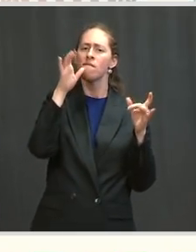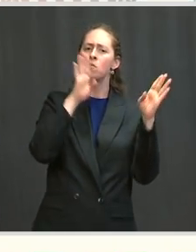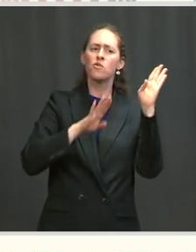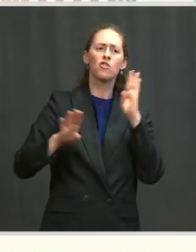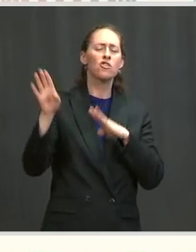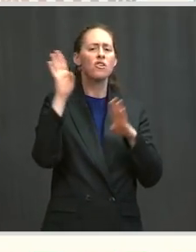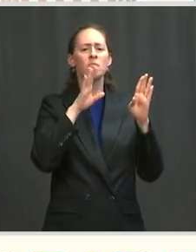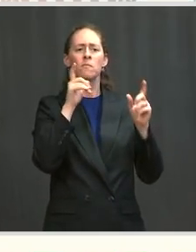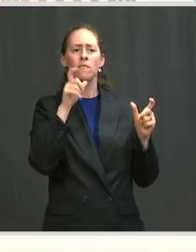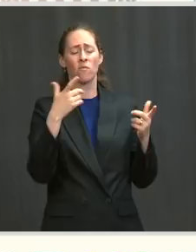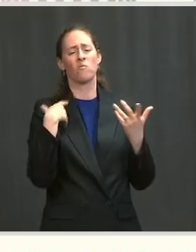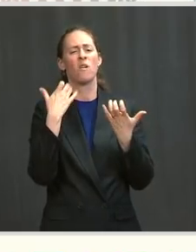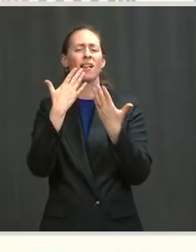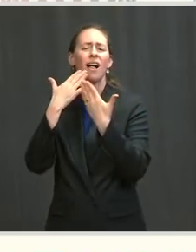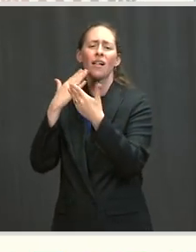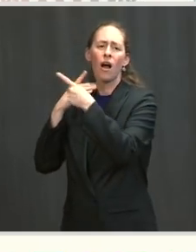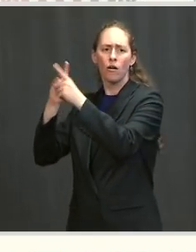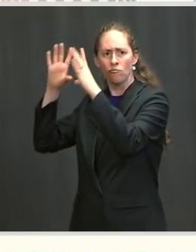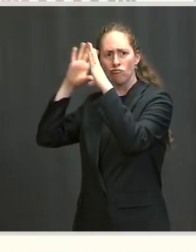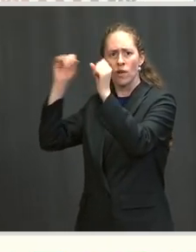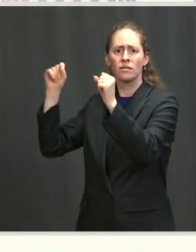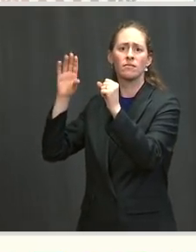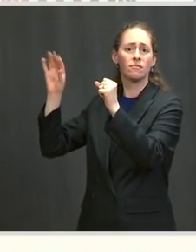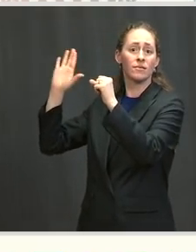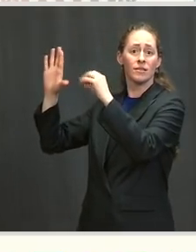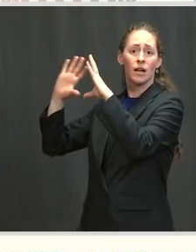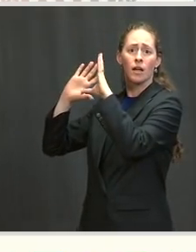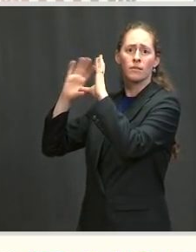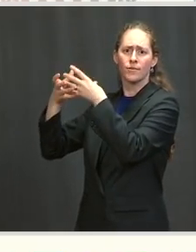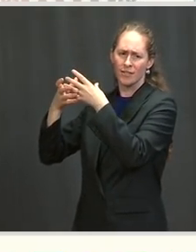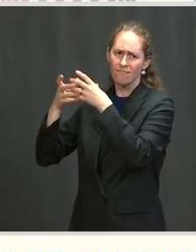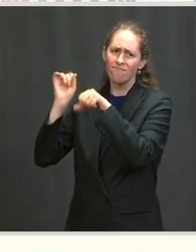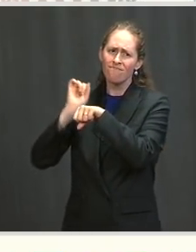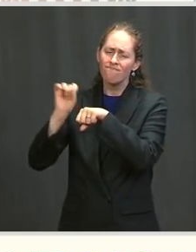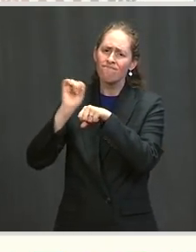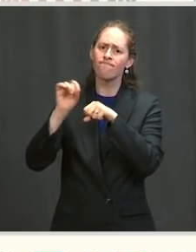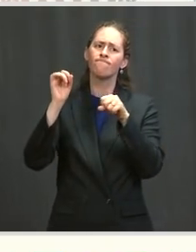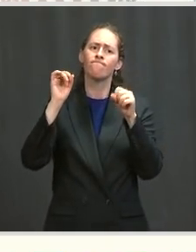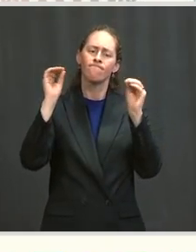for the protections his administration has put in place for LGBTQ plus people nationwide.